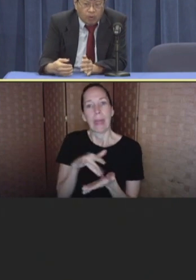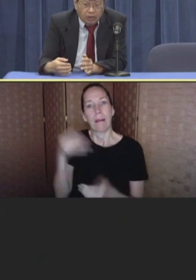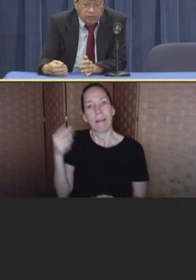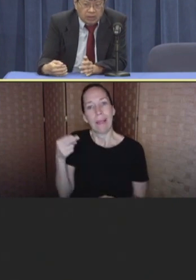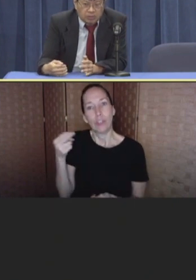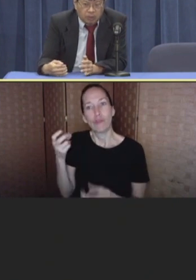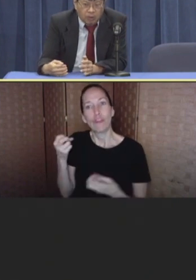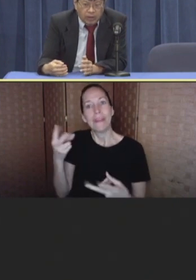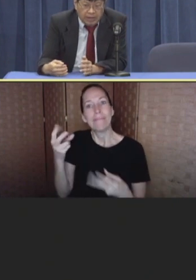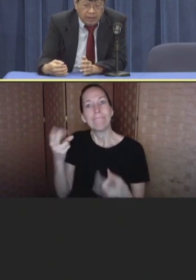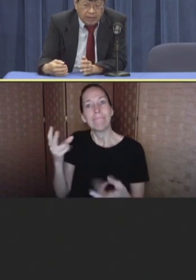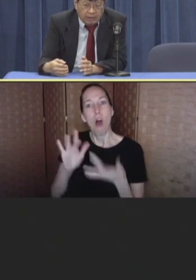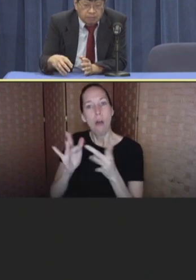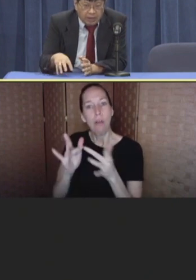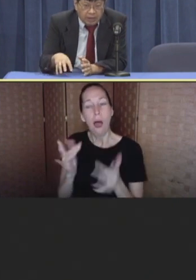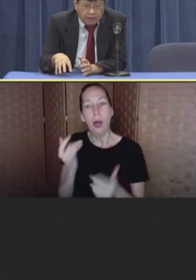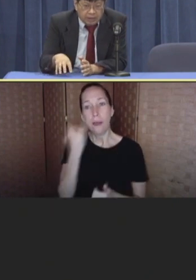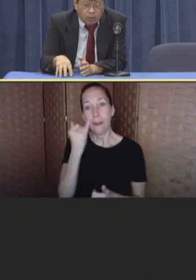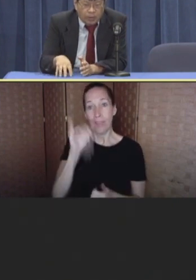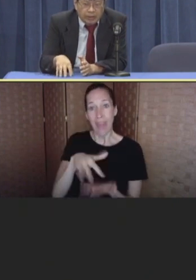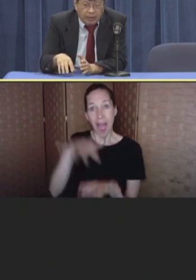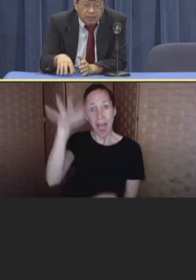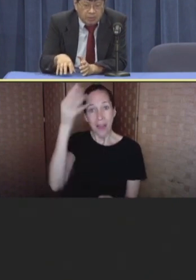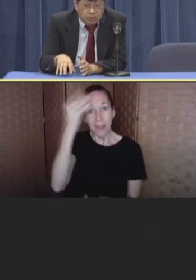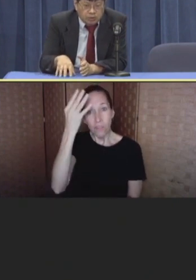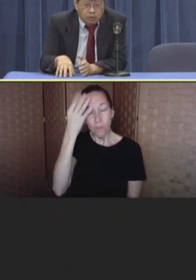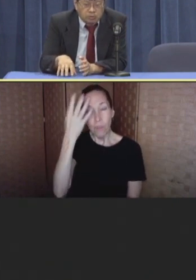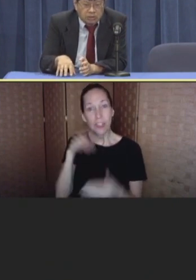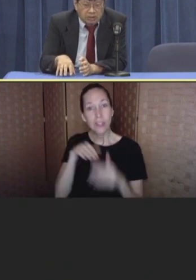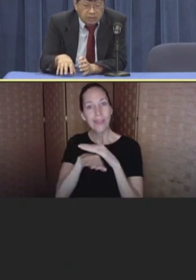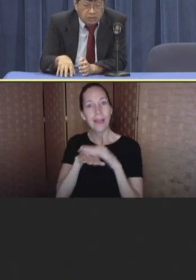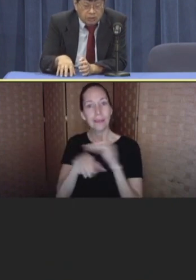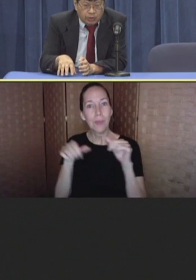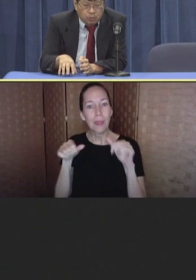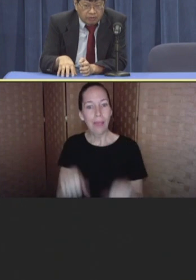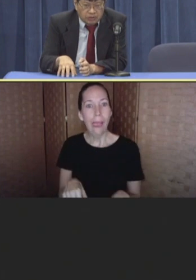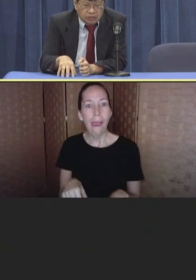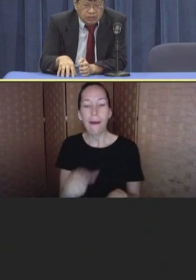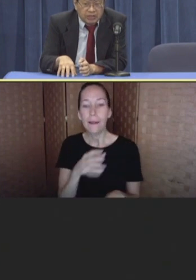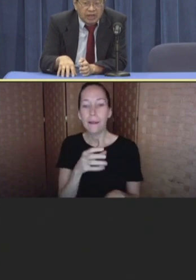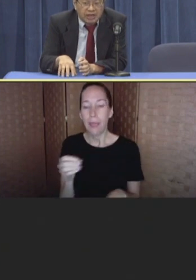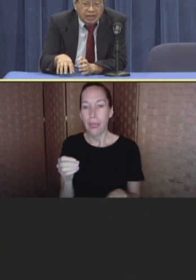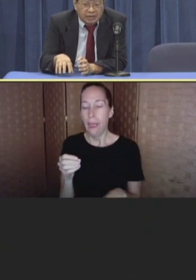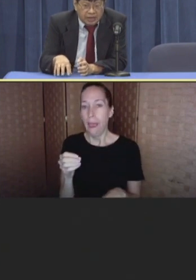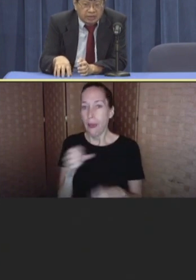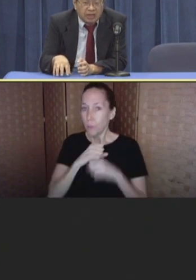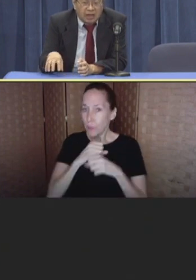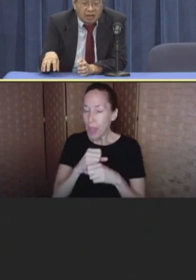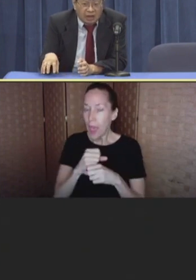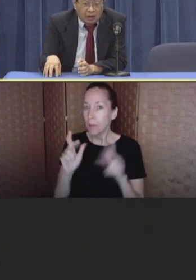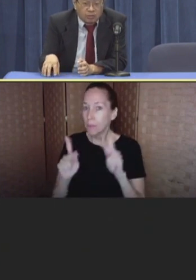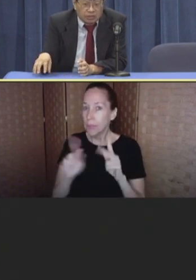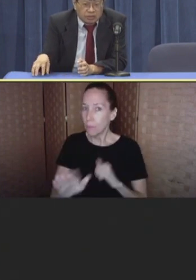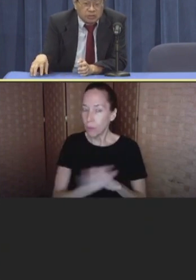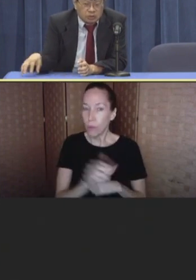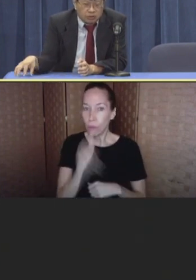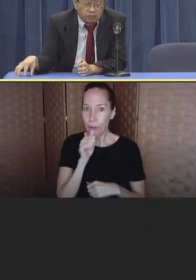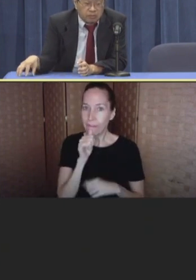accessible in a way that preserves the necessary privacy and yet allow the essential information